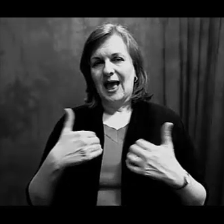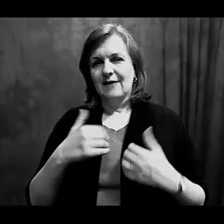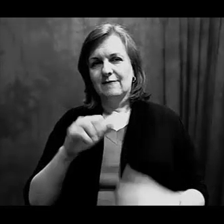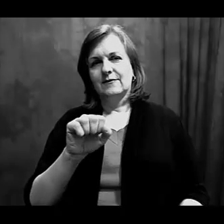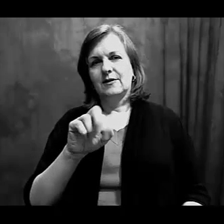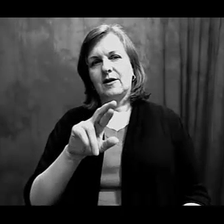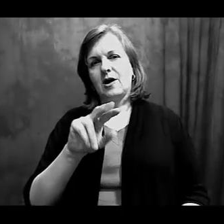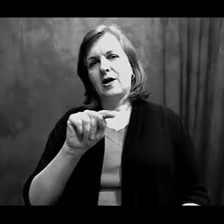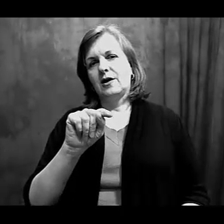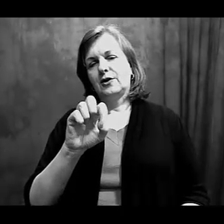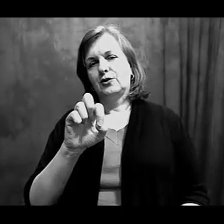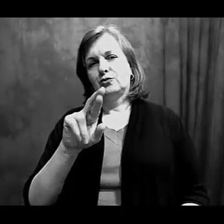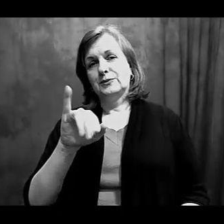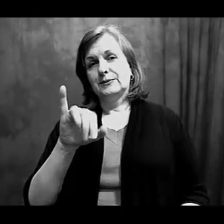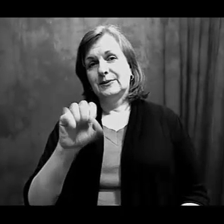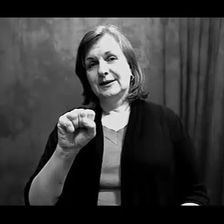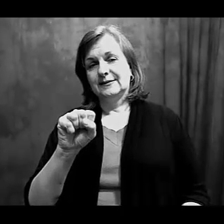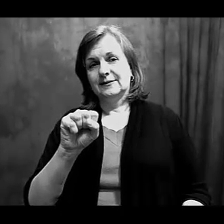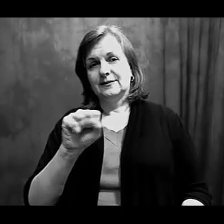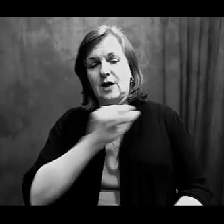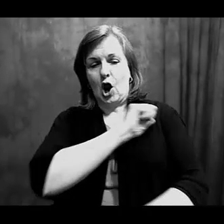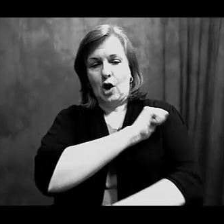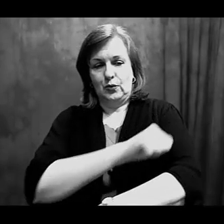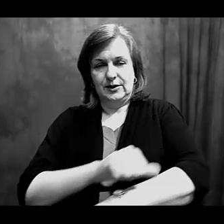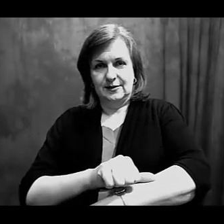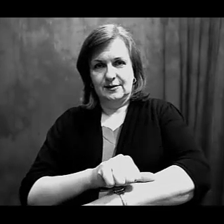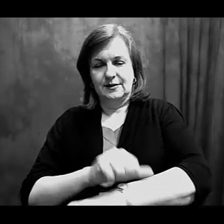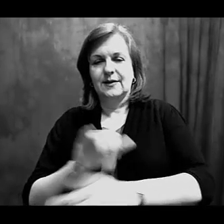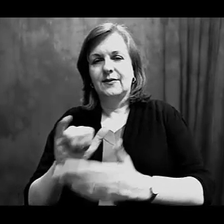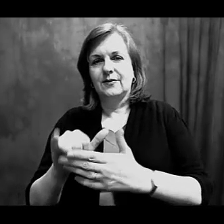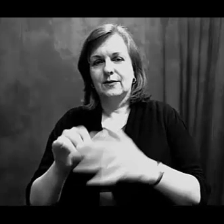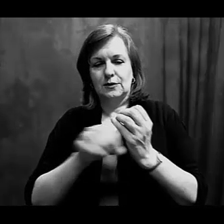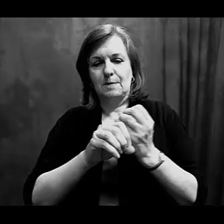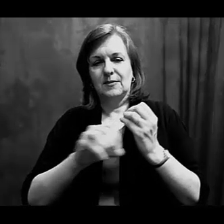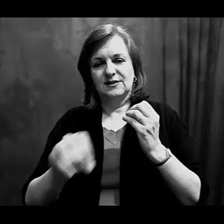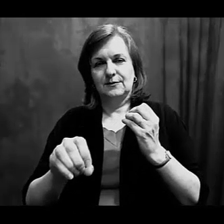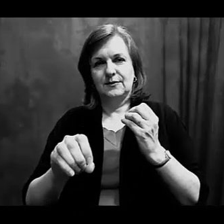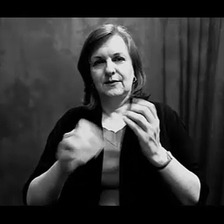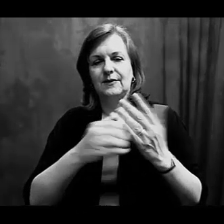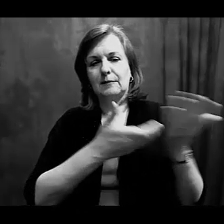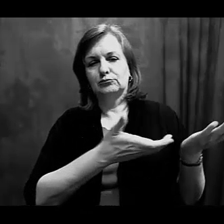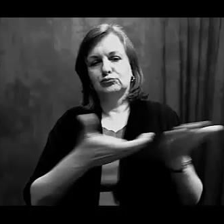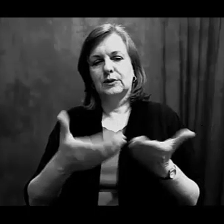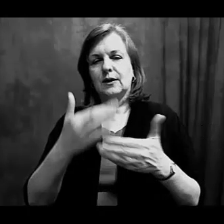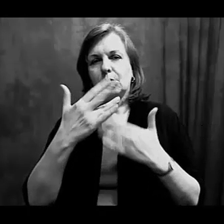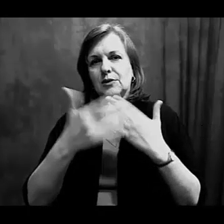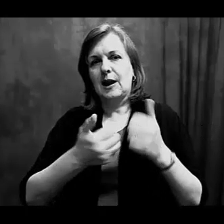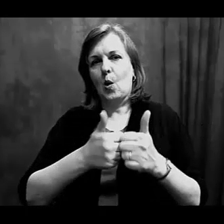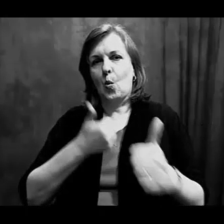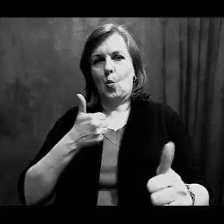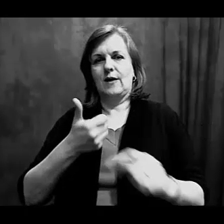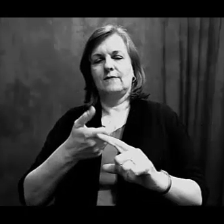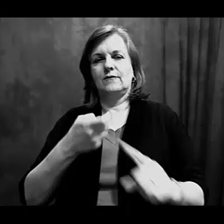we have arteries -- these move blood away from the heart